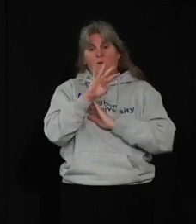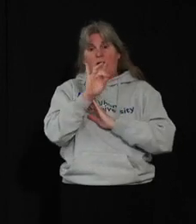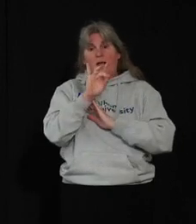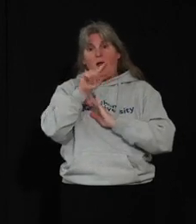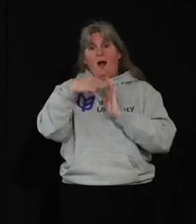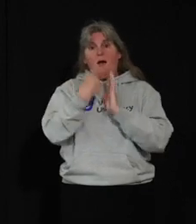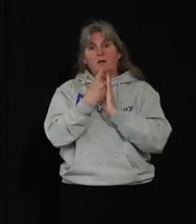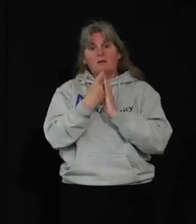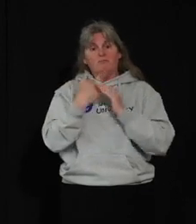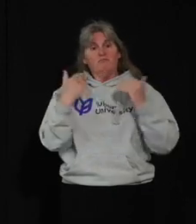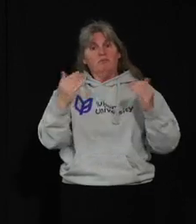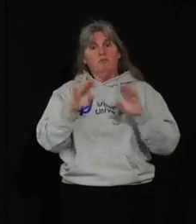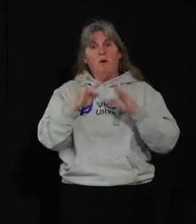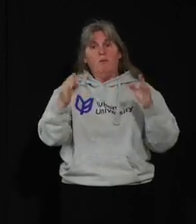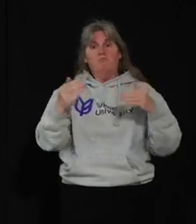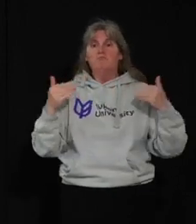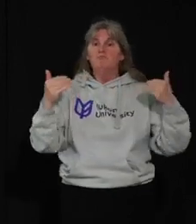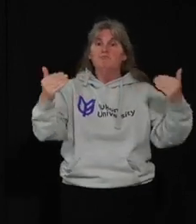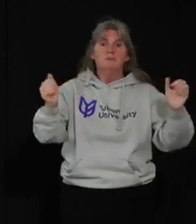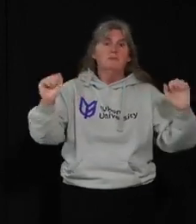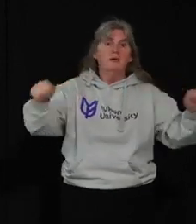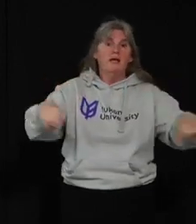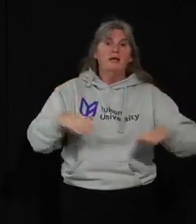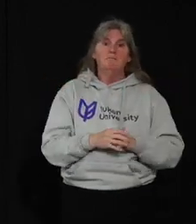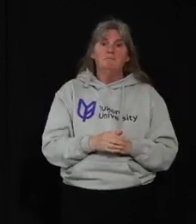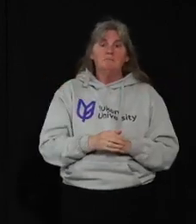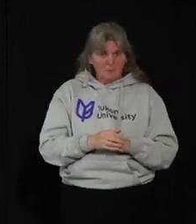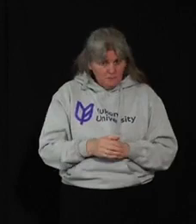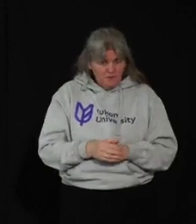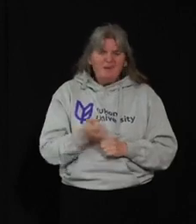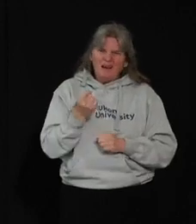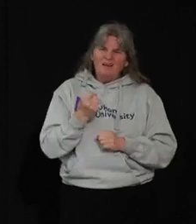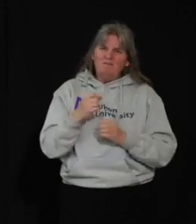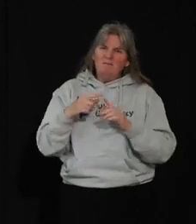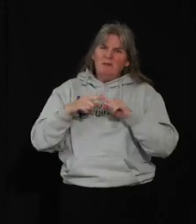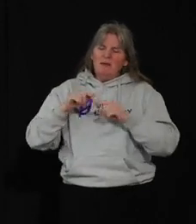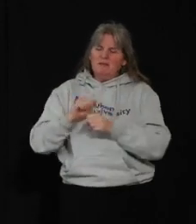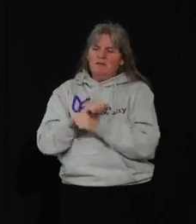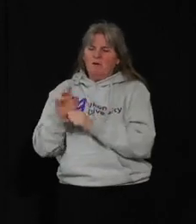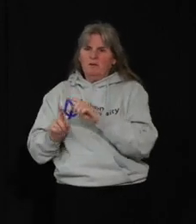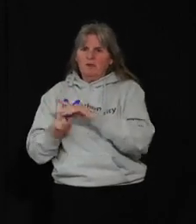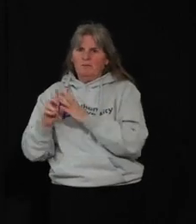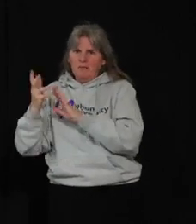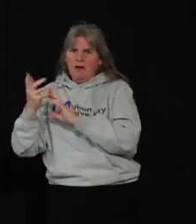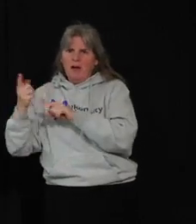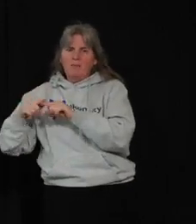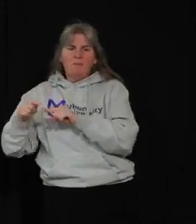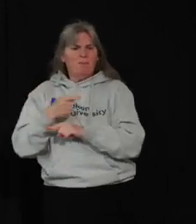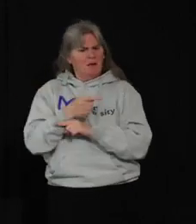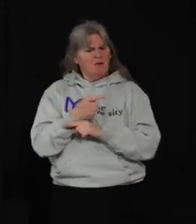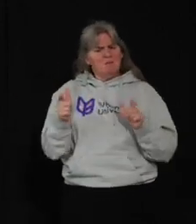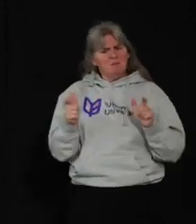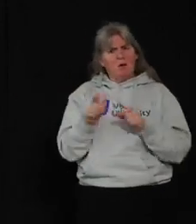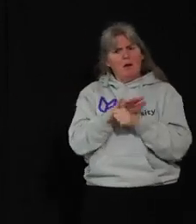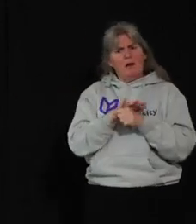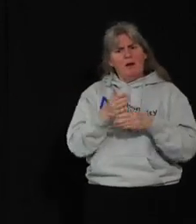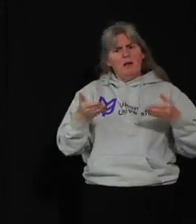set so once you're open, you're open other than epidemiology changing. Because we are a small jurisdiction and we have a quick